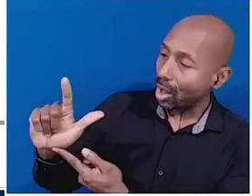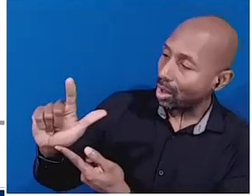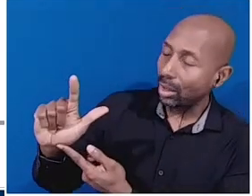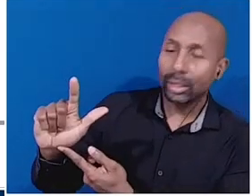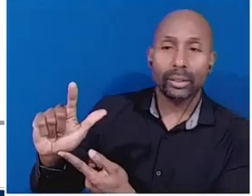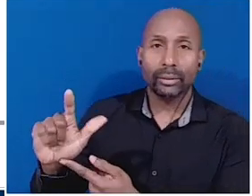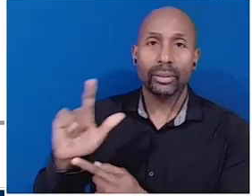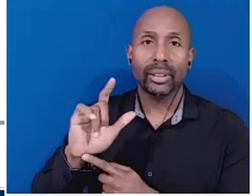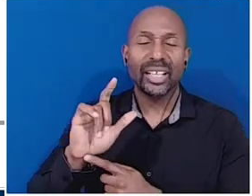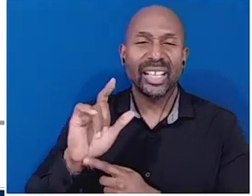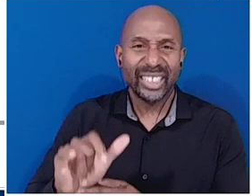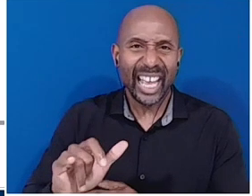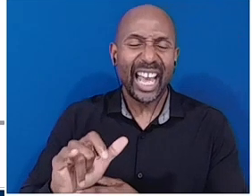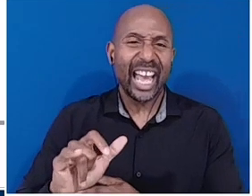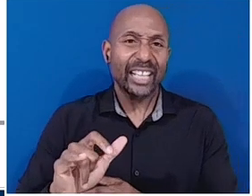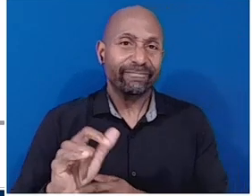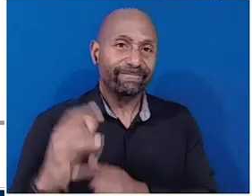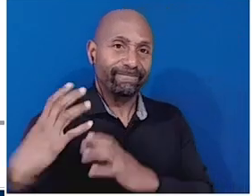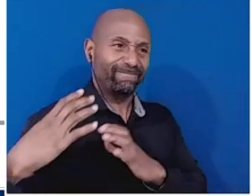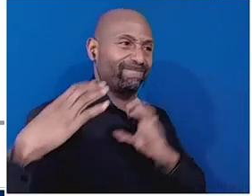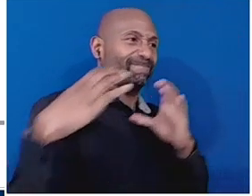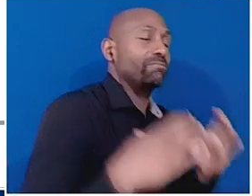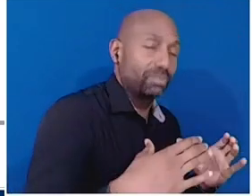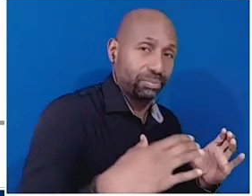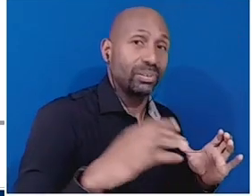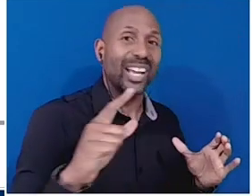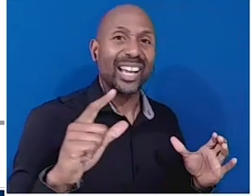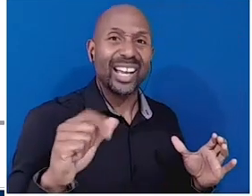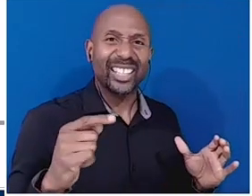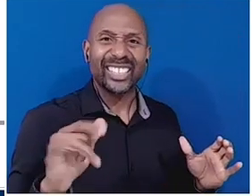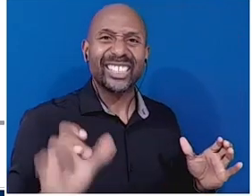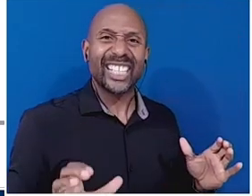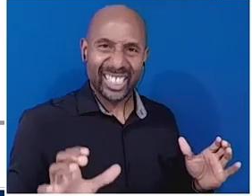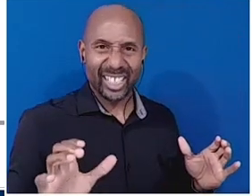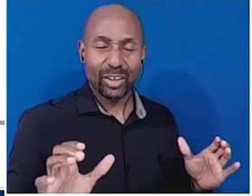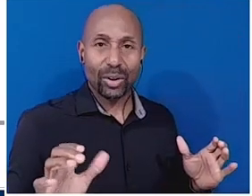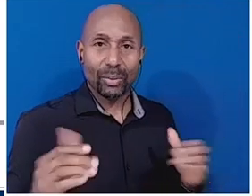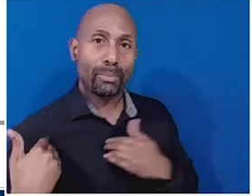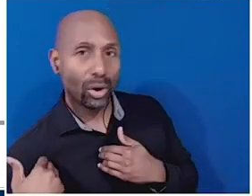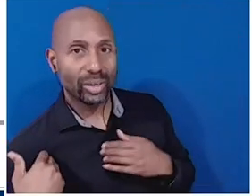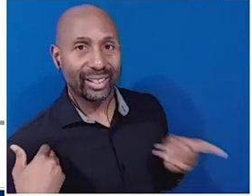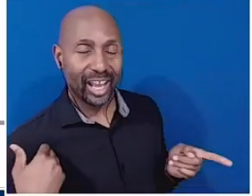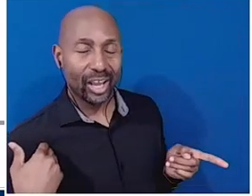on institutions. Our proceedings now are being held virtually. You know, in some ways, they're